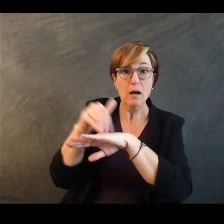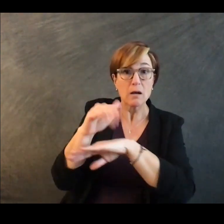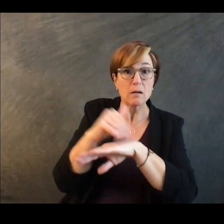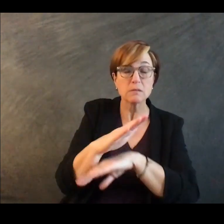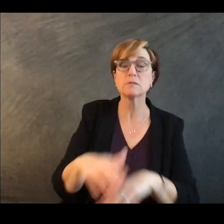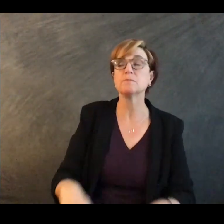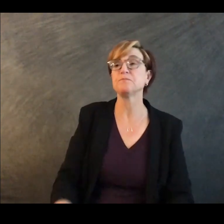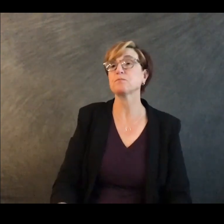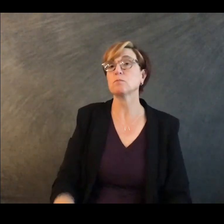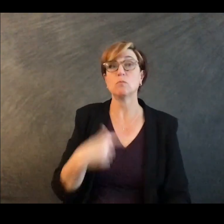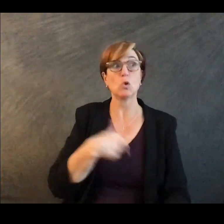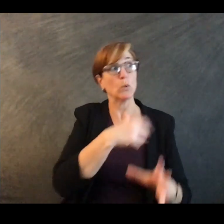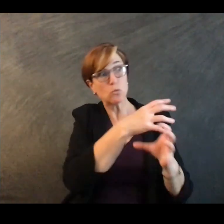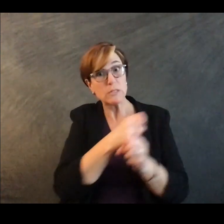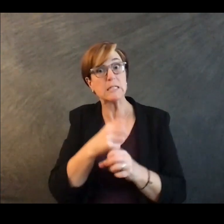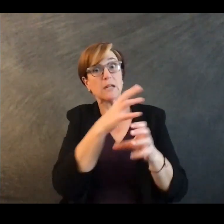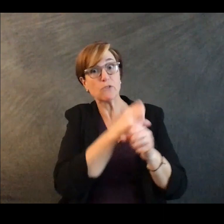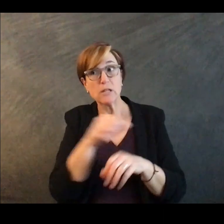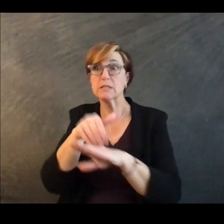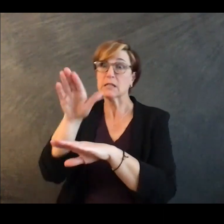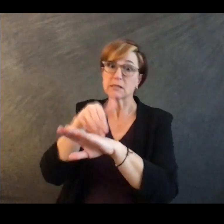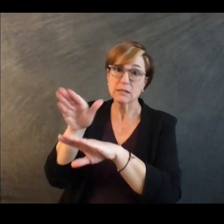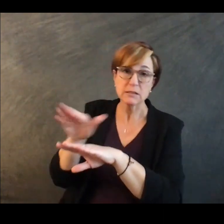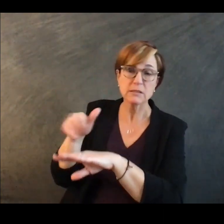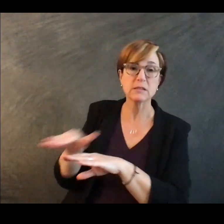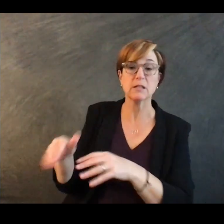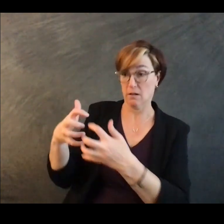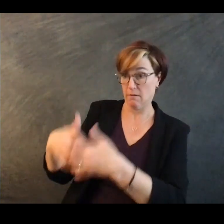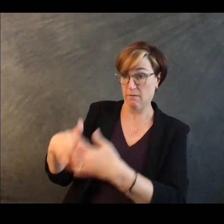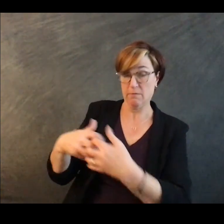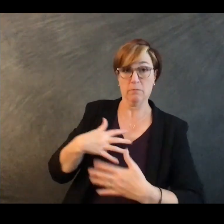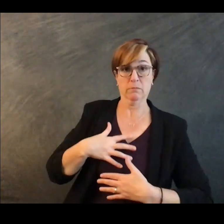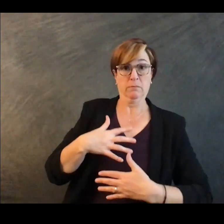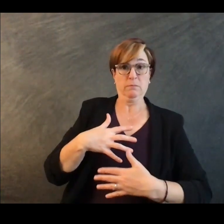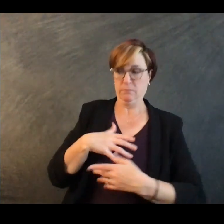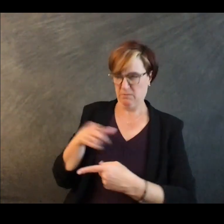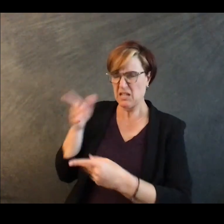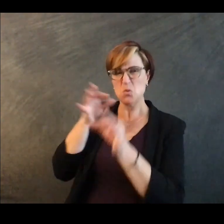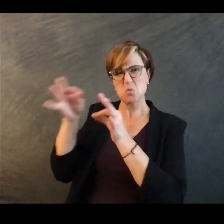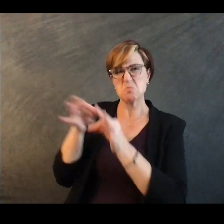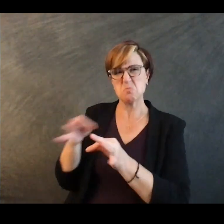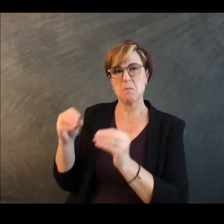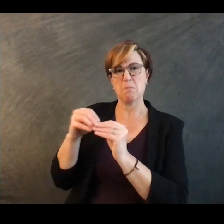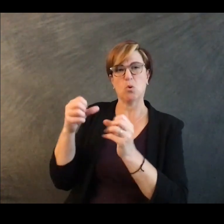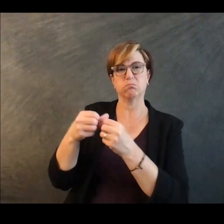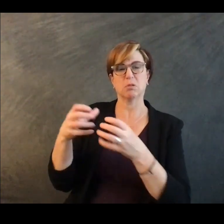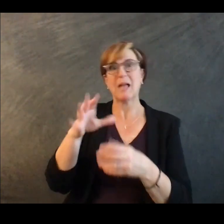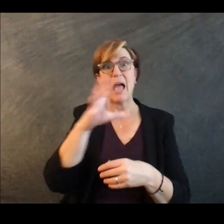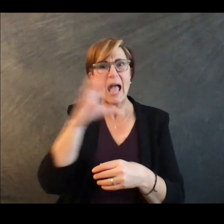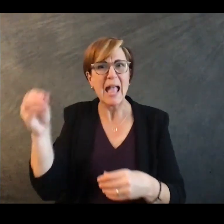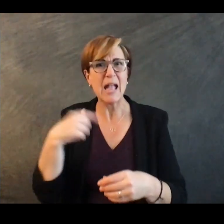of the ventilators I've said it but you can go over it in more detail if you'd like but we're taken in and building thousands and thousands of enta lighters